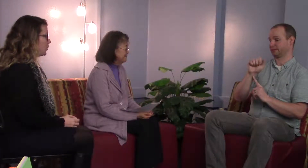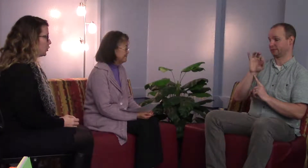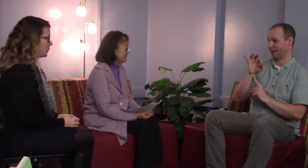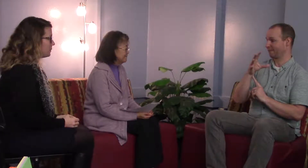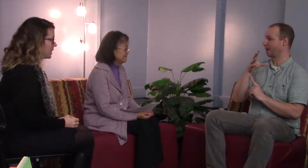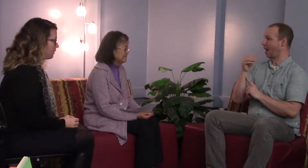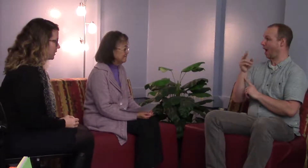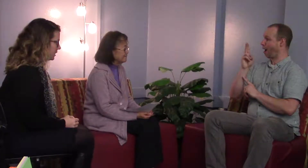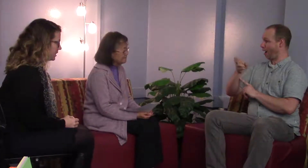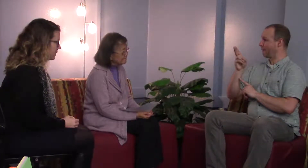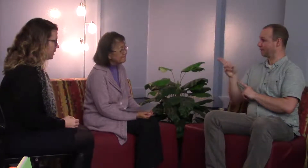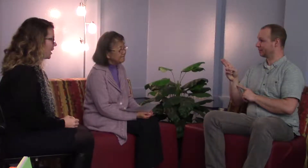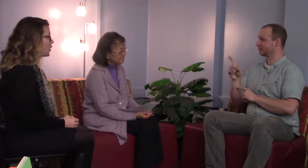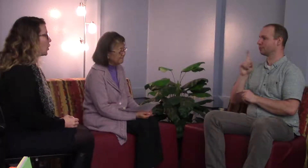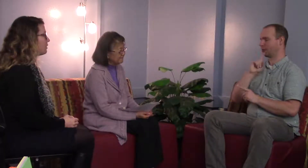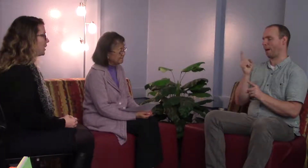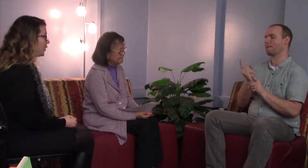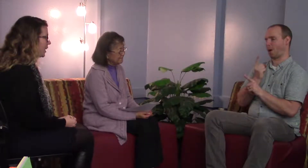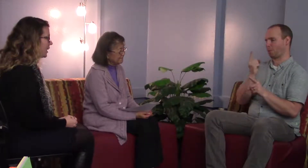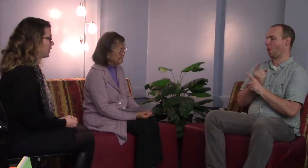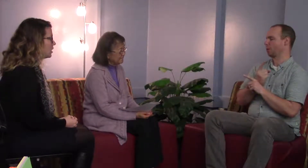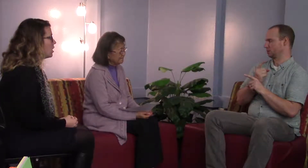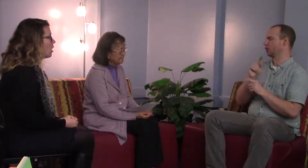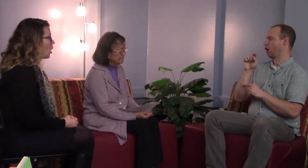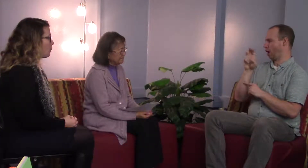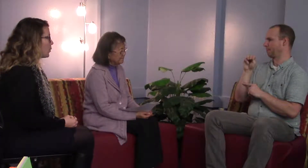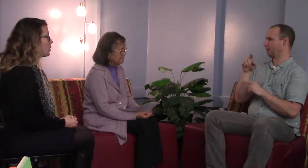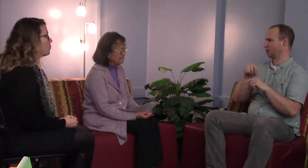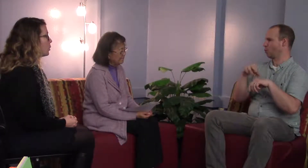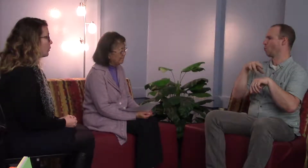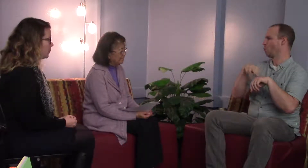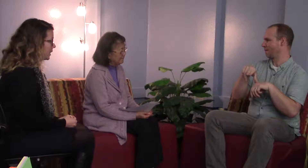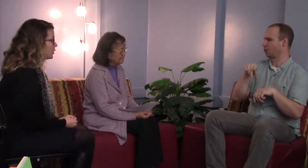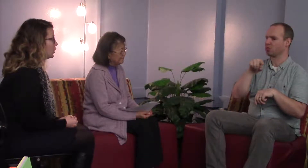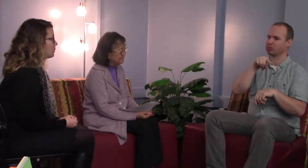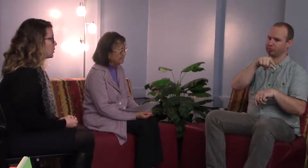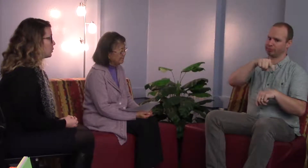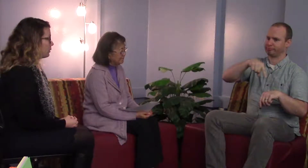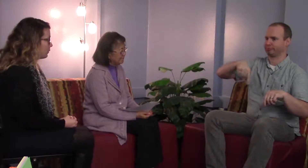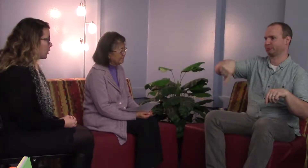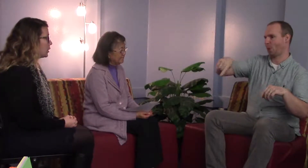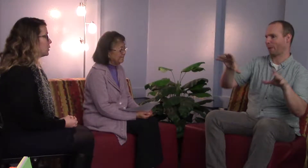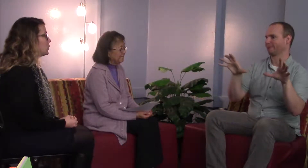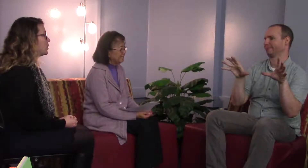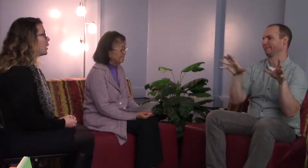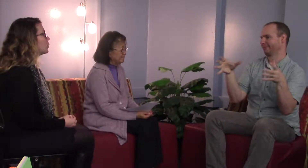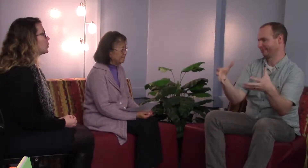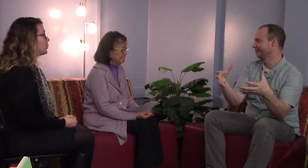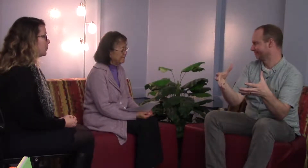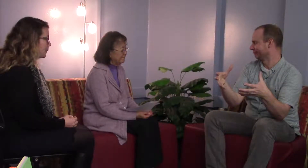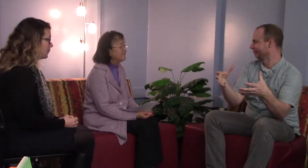The terms "deafness" and "hard-of-hearing" are both appropriate terms to refer to that group